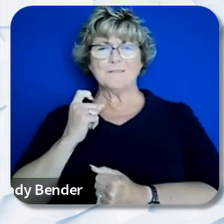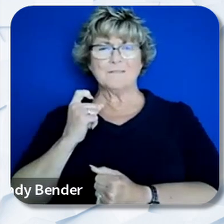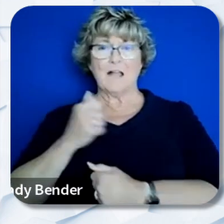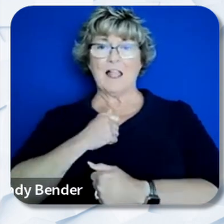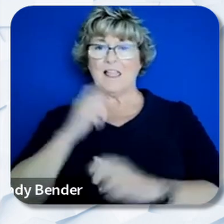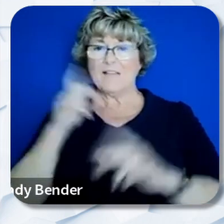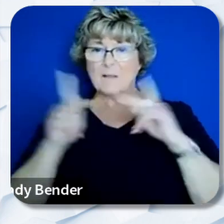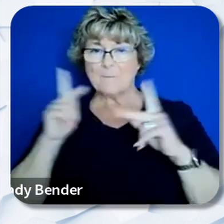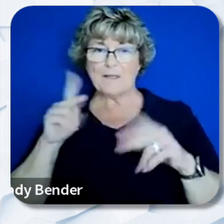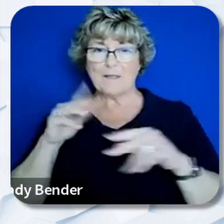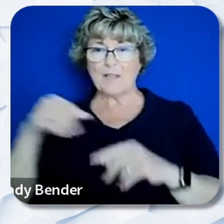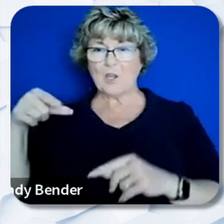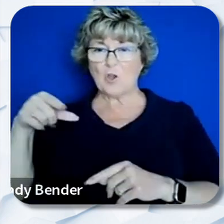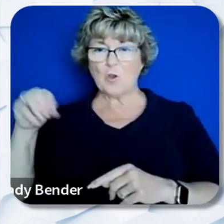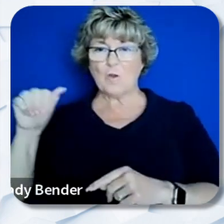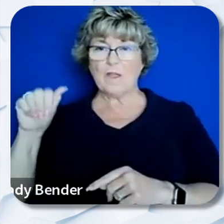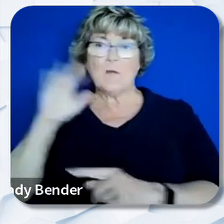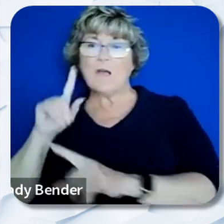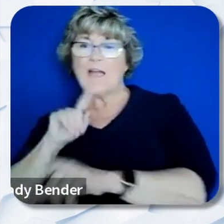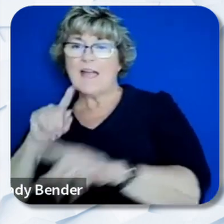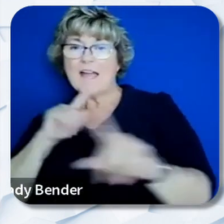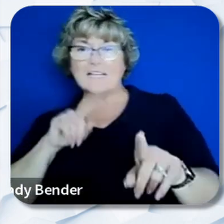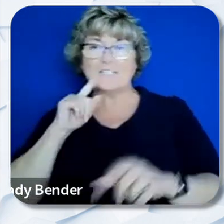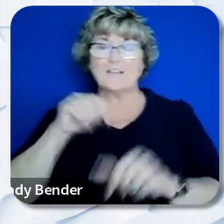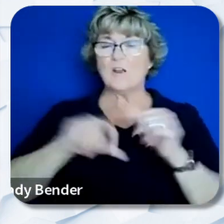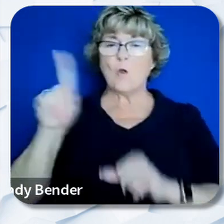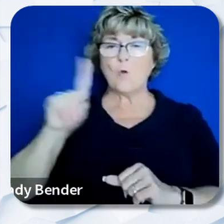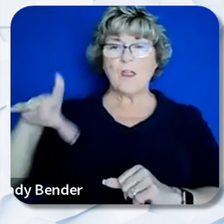folks in the Q & A will answer questions for each other. "Where do we find the definitions